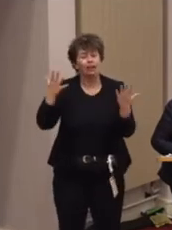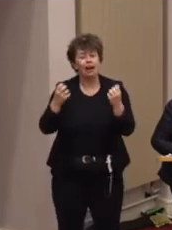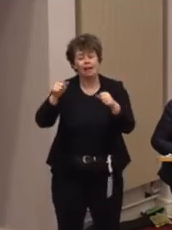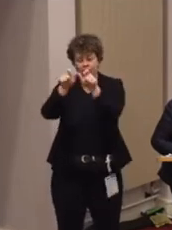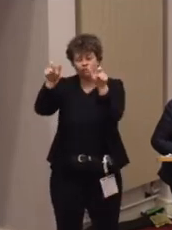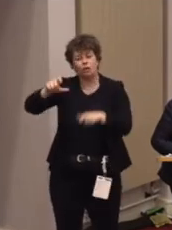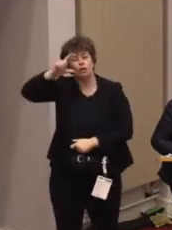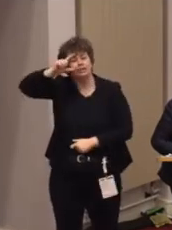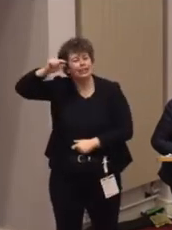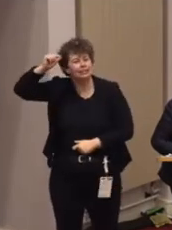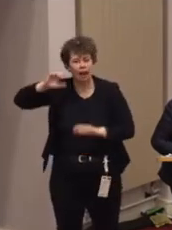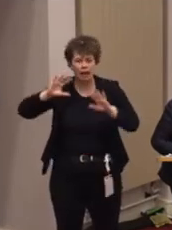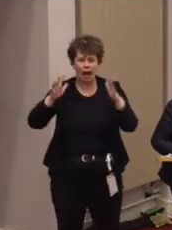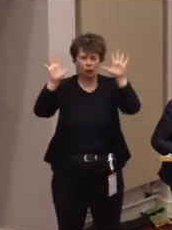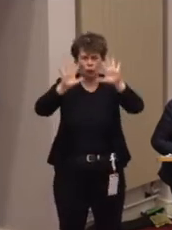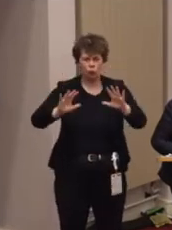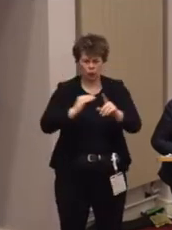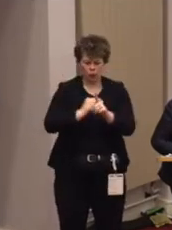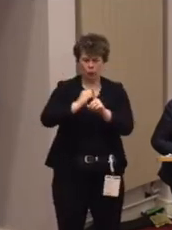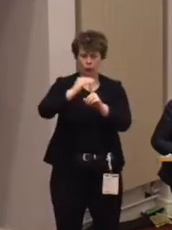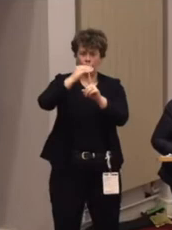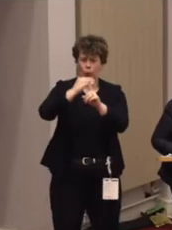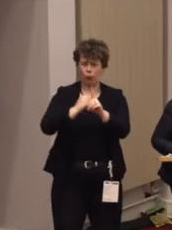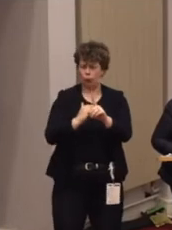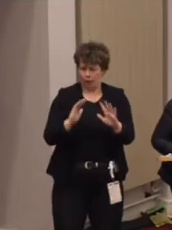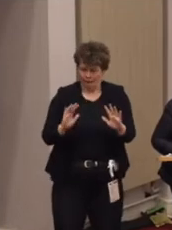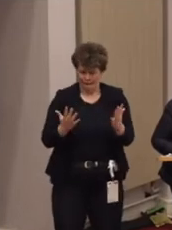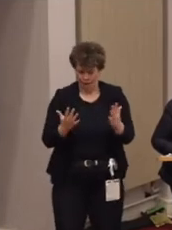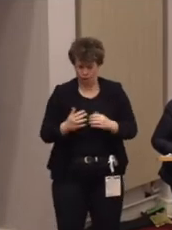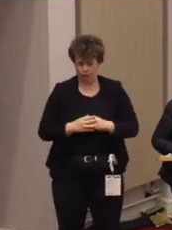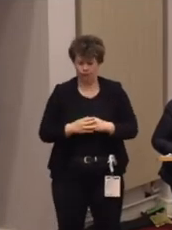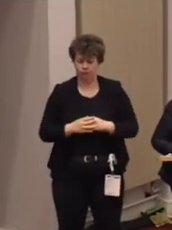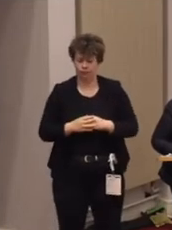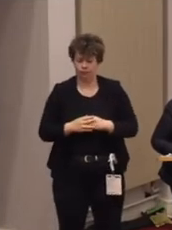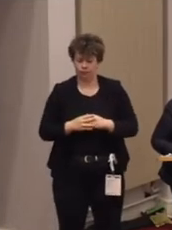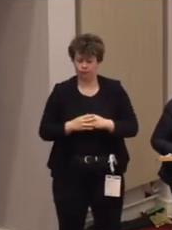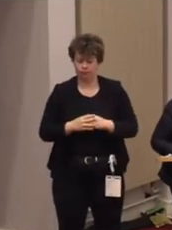disabilities issues. We also have various research and studies